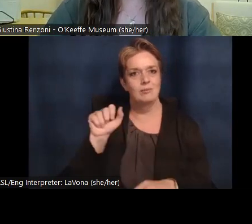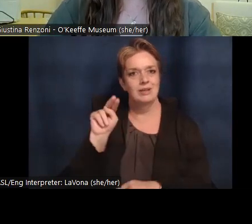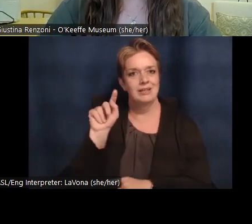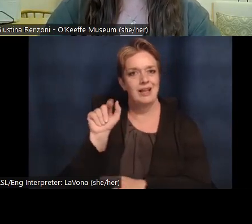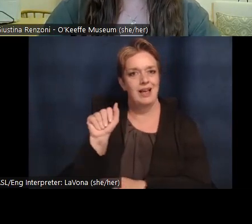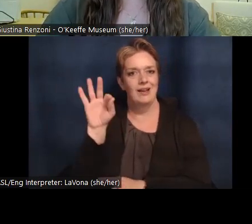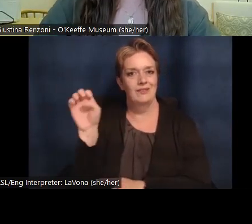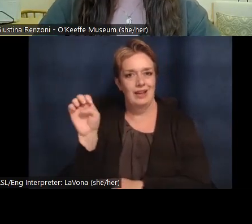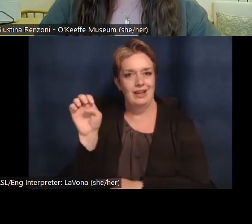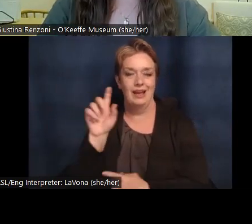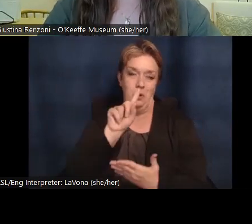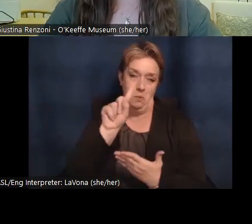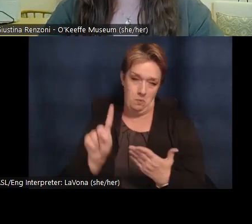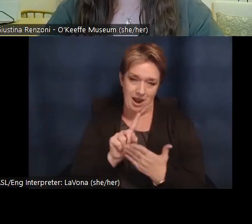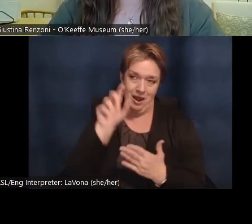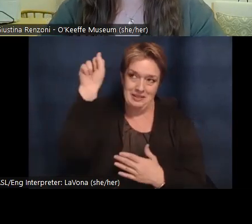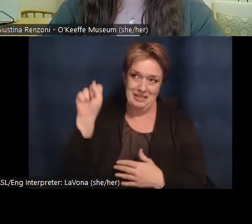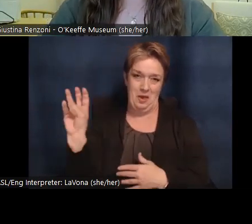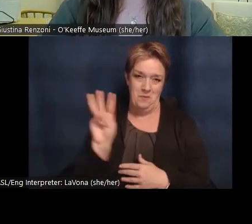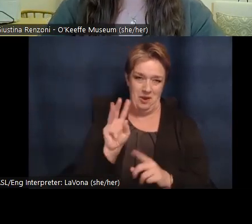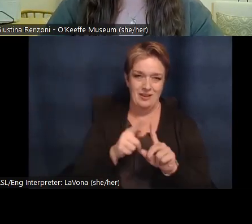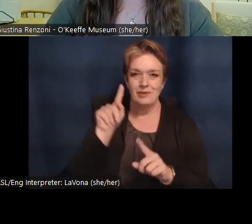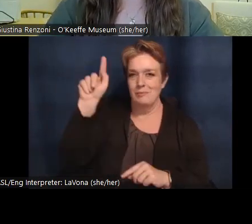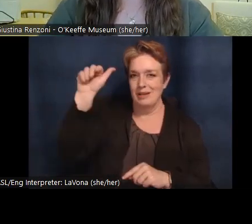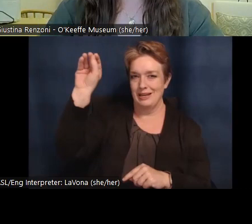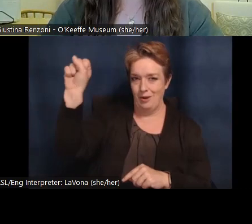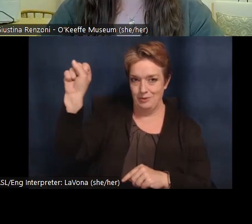This site, though, is only accessible by guided tours.